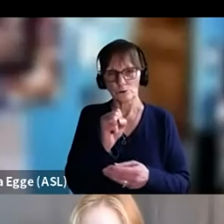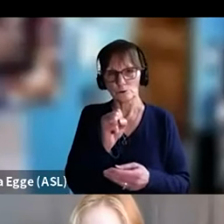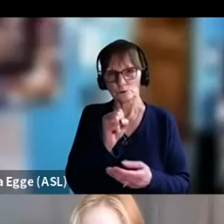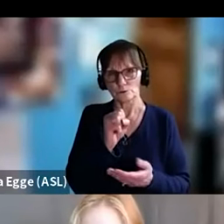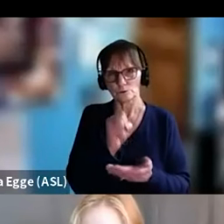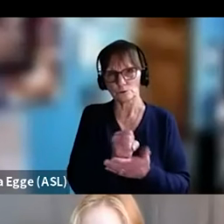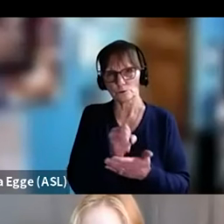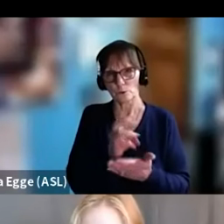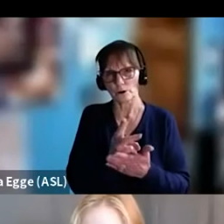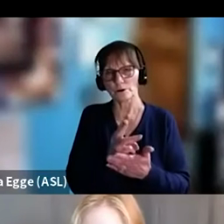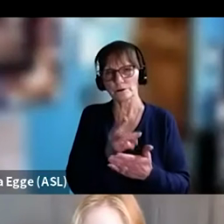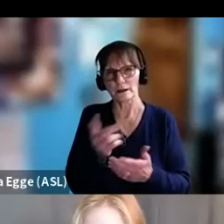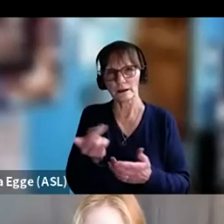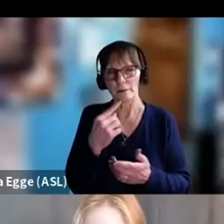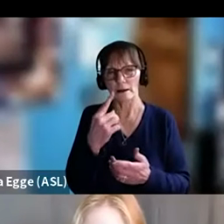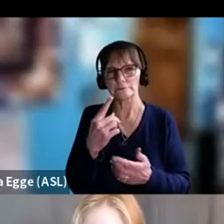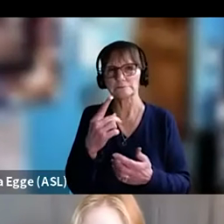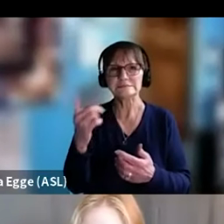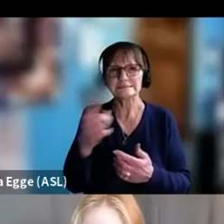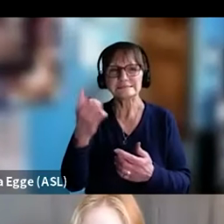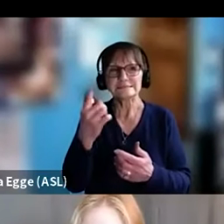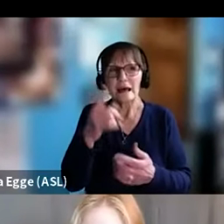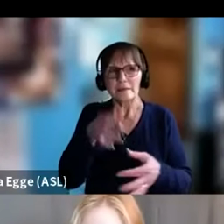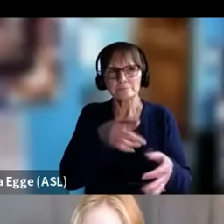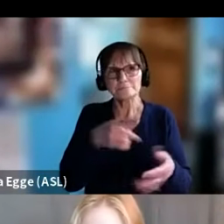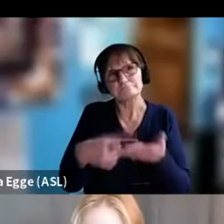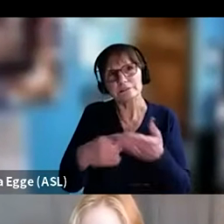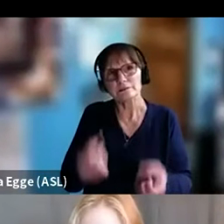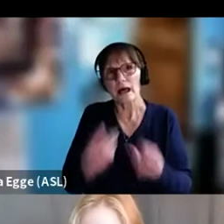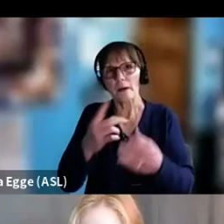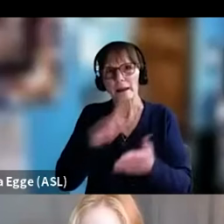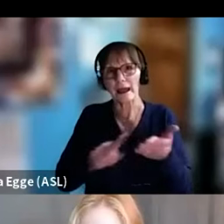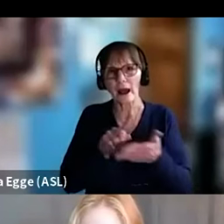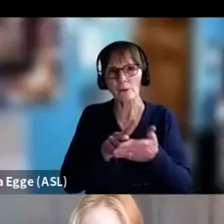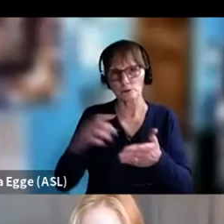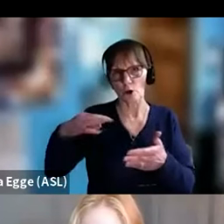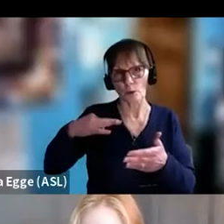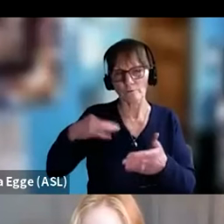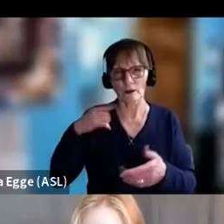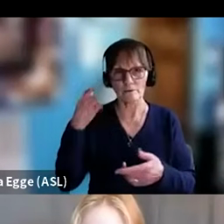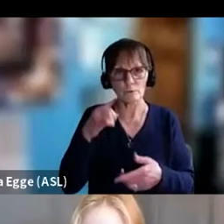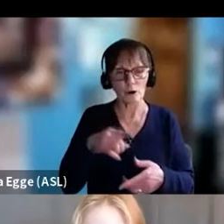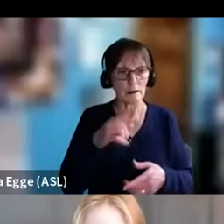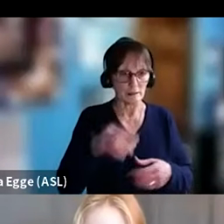and decide how many hours somebody qualifies for. It was predominantly used for people in their own homes for a long time,